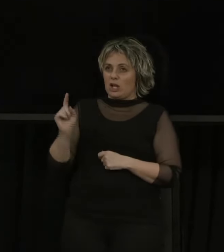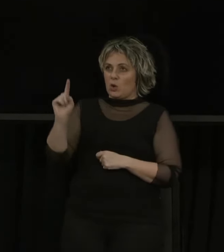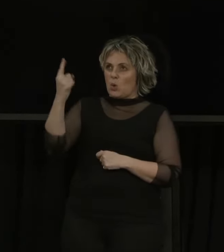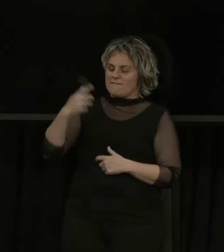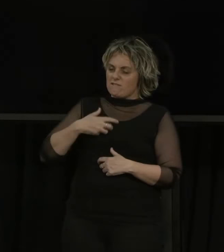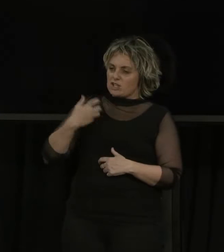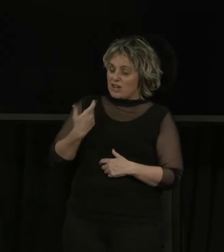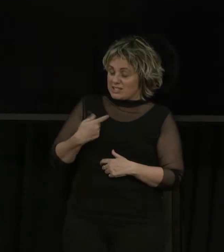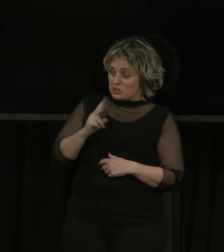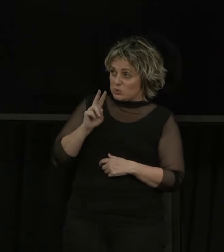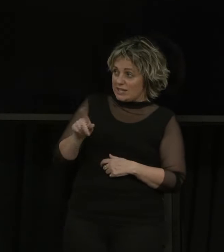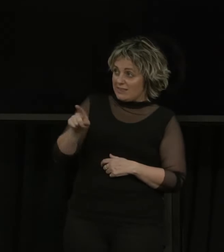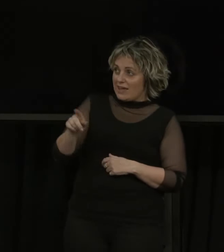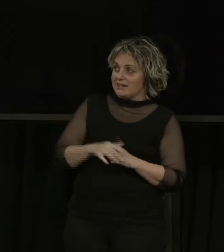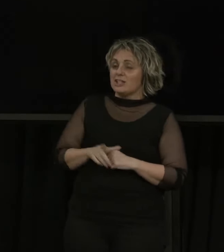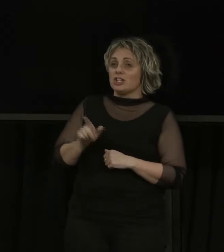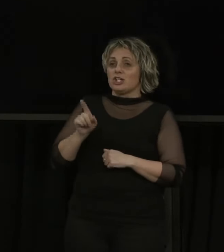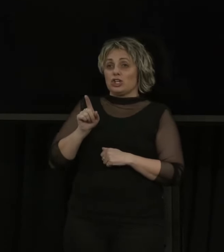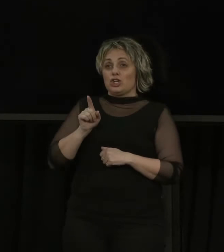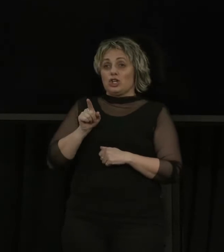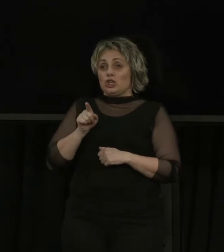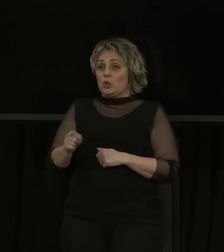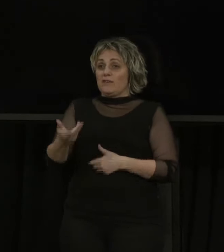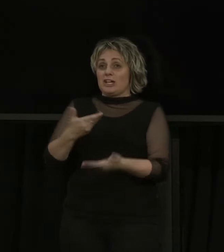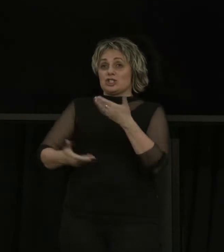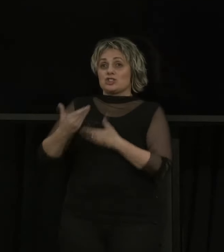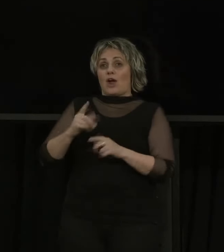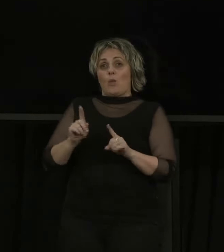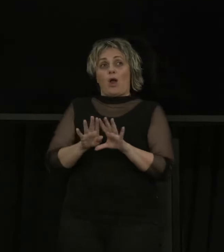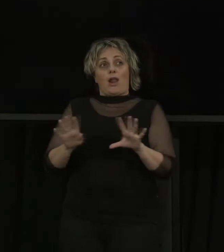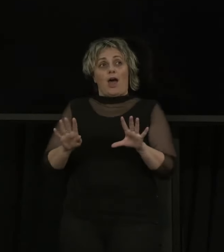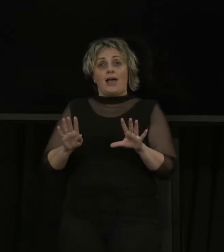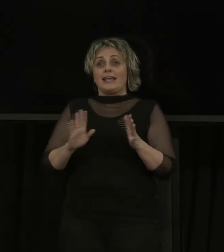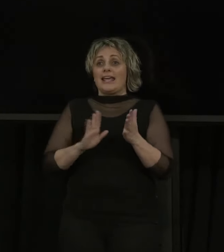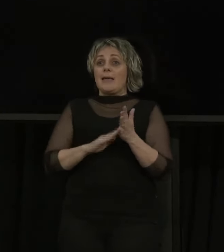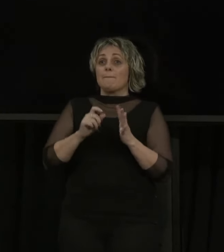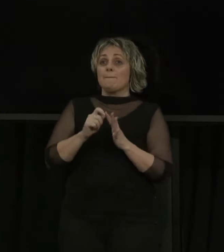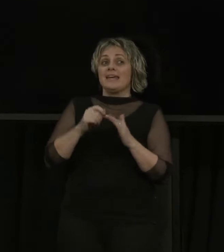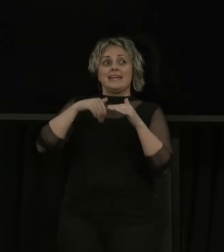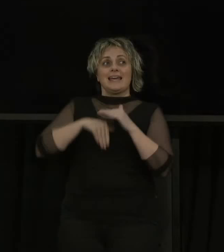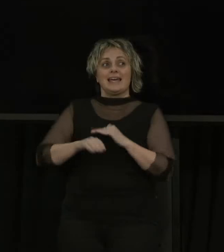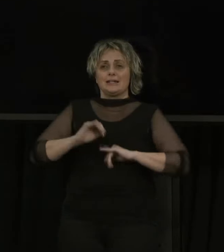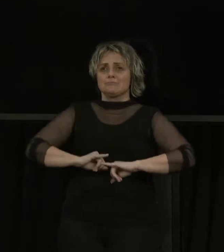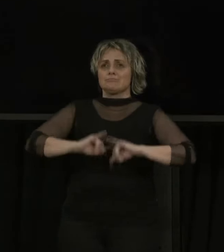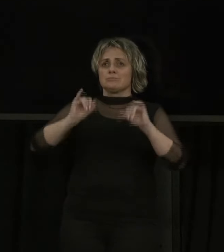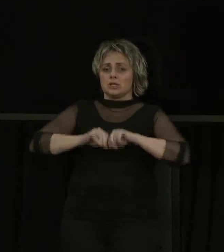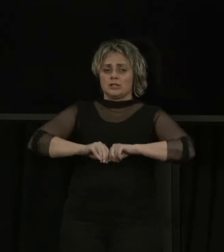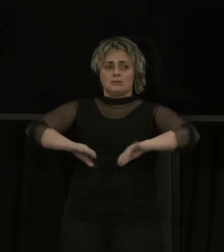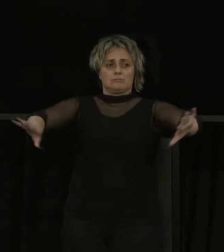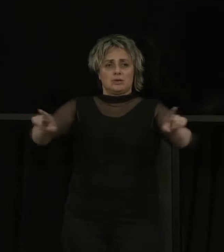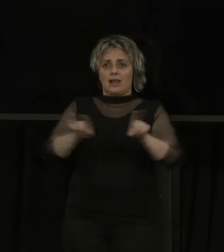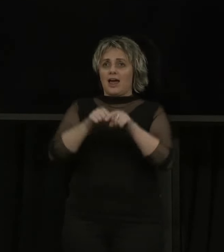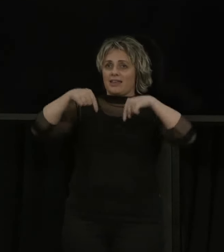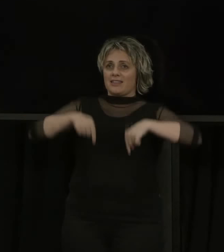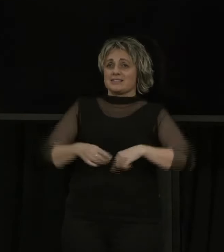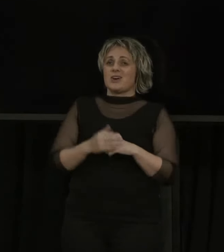are getting that criticism from all sides? Do you feel that